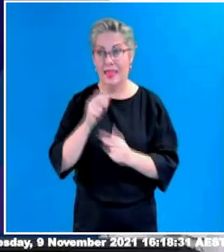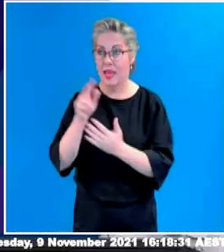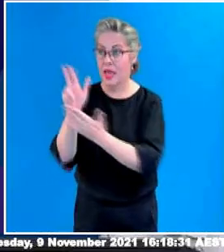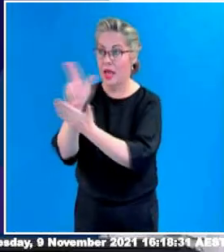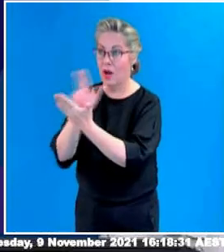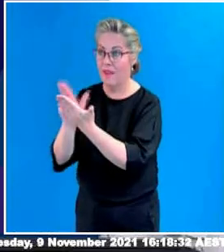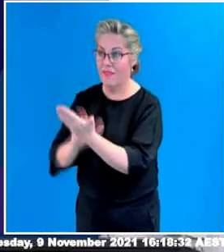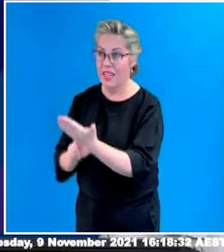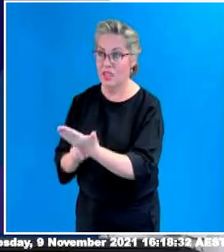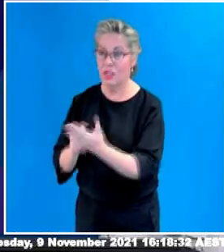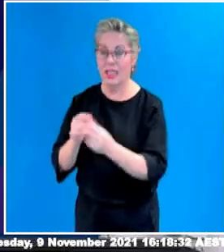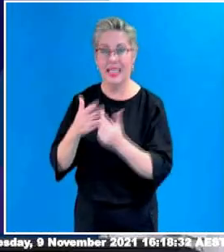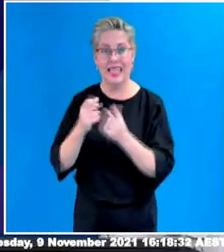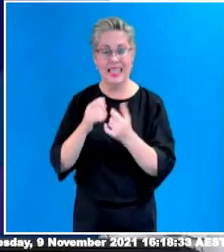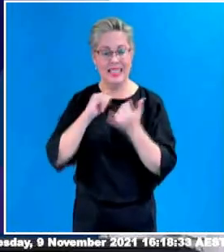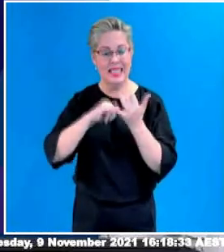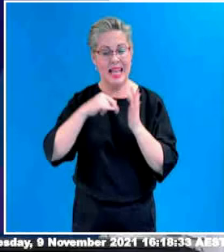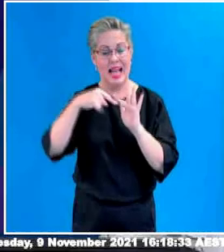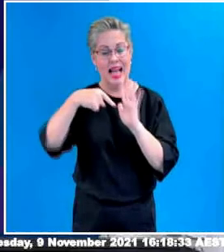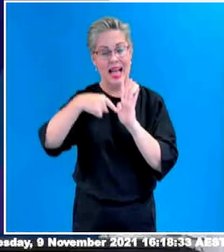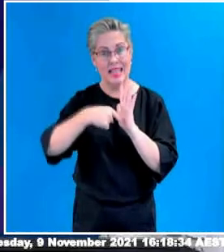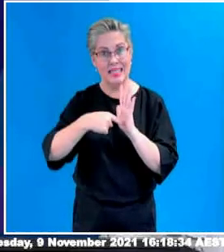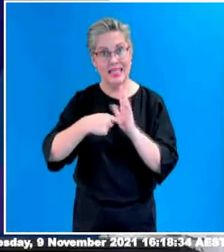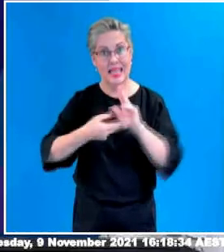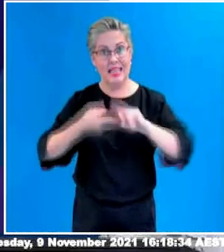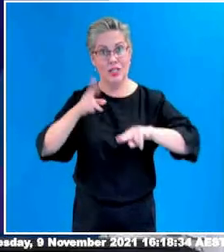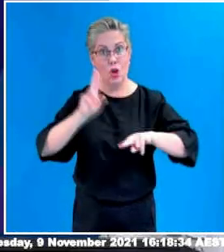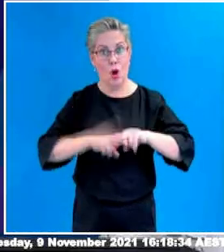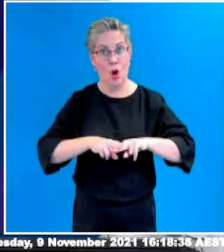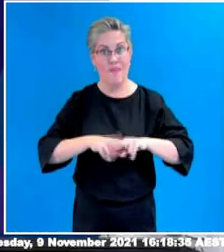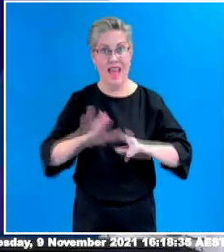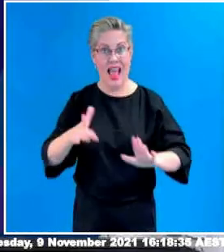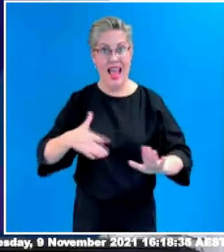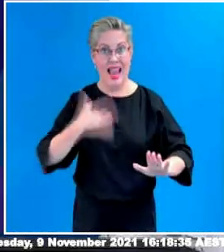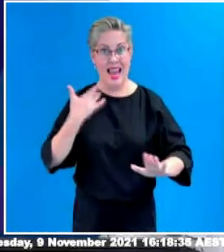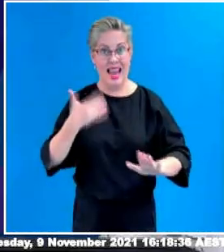commitments that ought to be continuously revisited as the